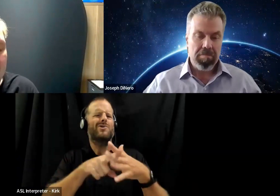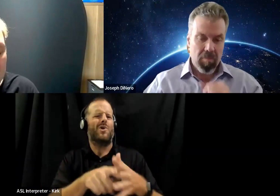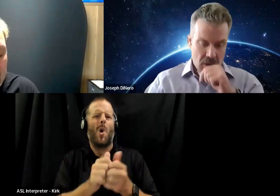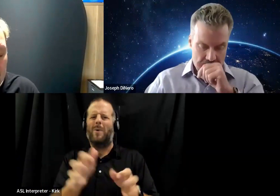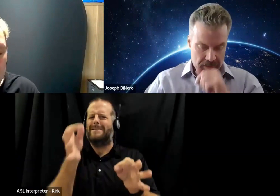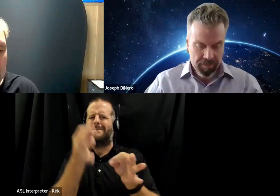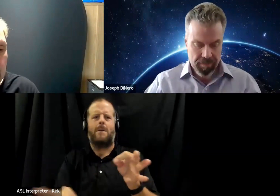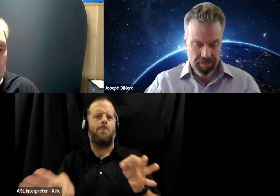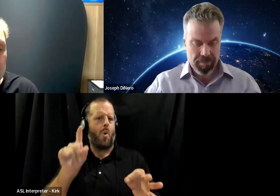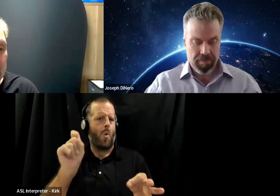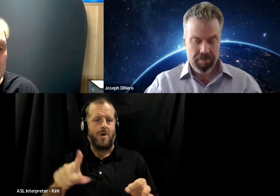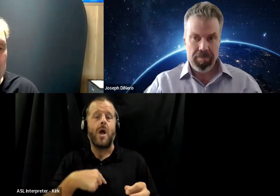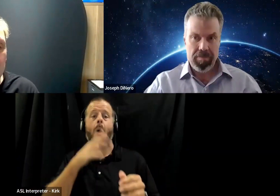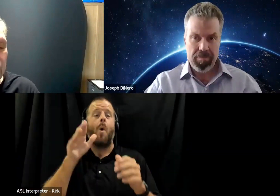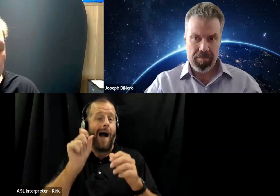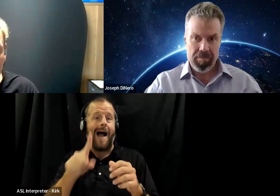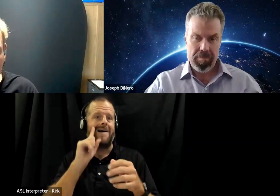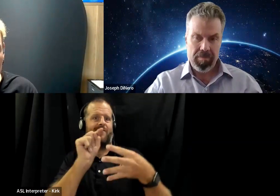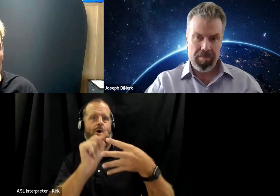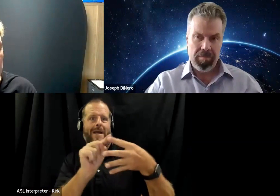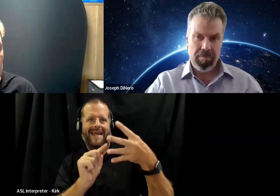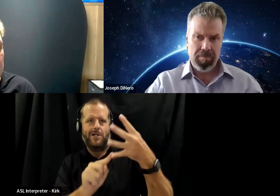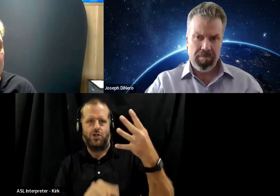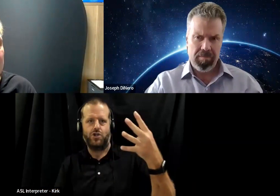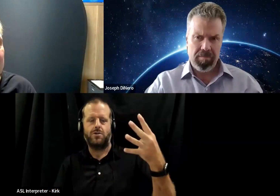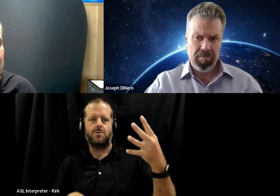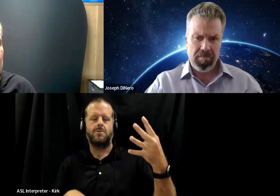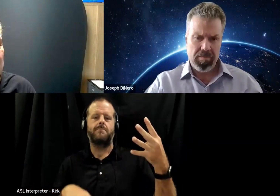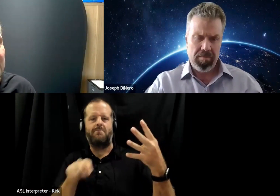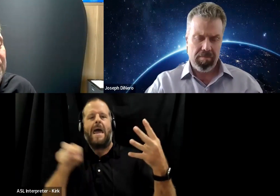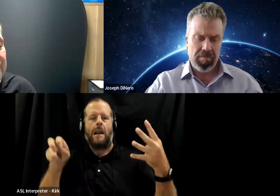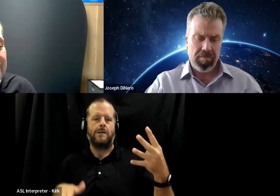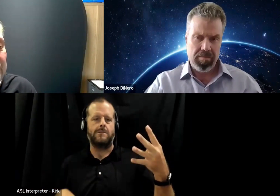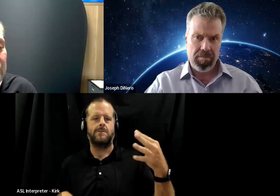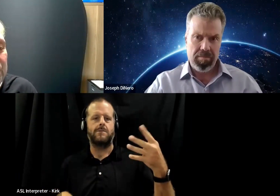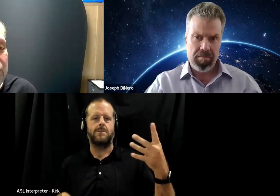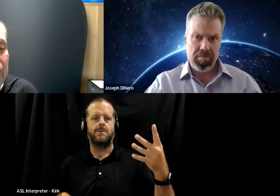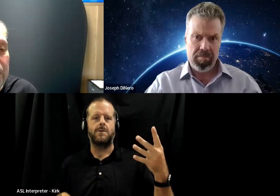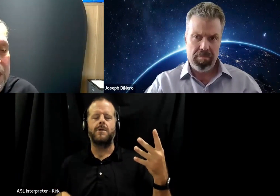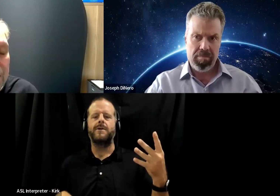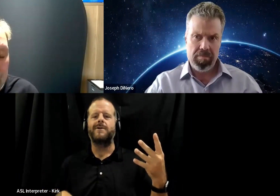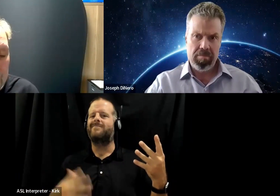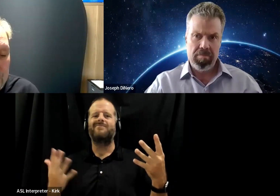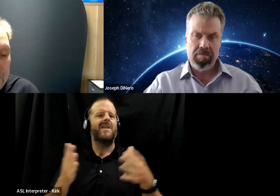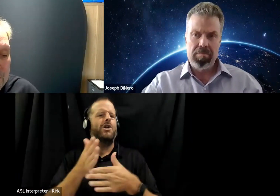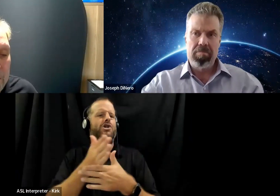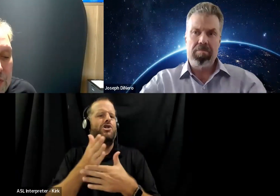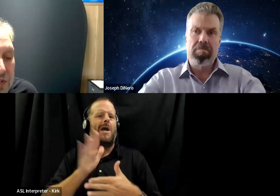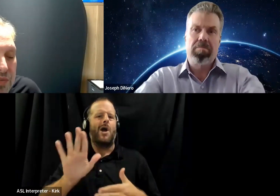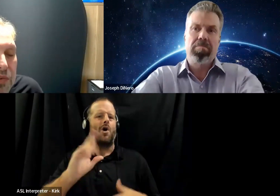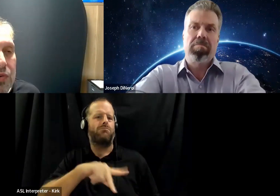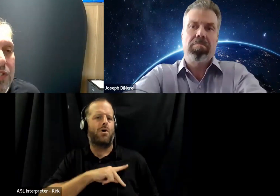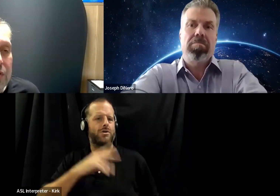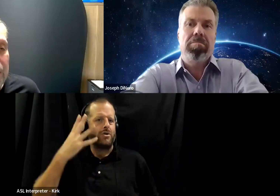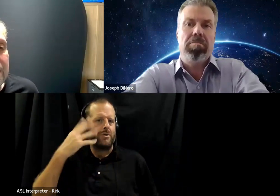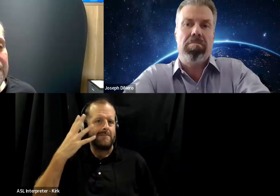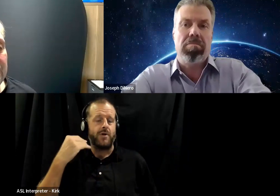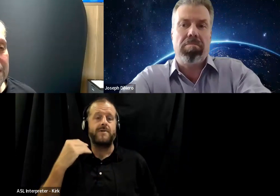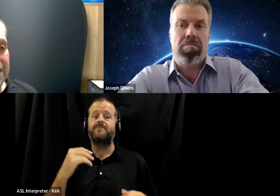I'm going to ask for each participant for each, panelist to, to, you know, to share about their personal experiences. And the first question basically